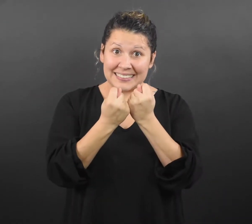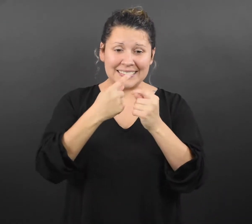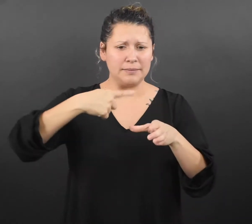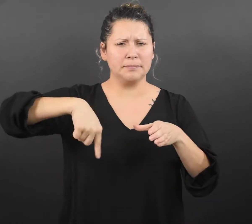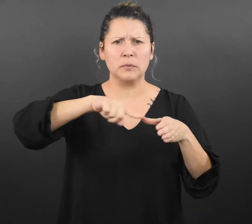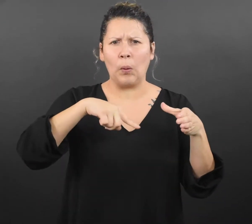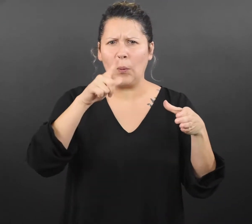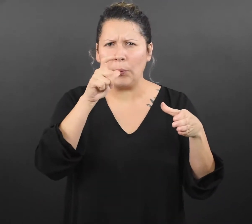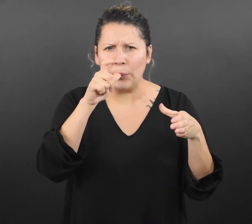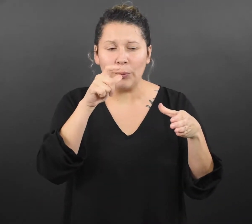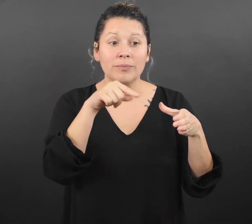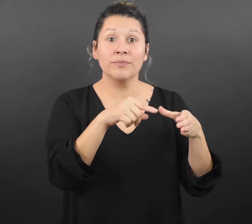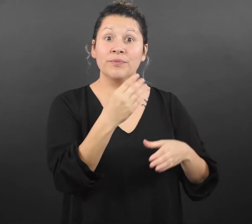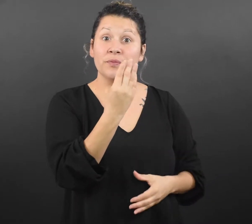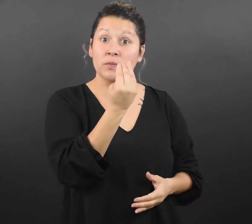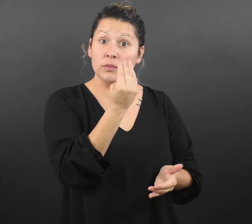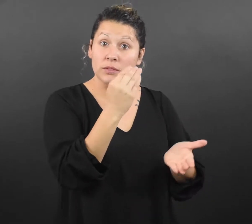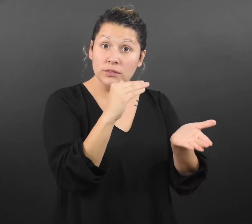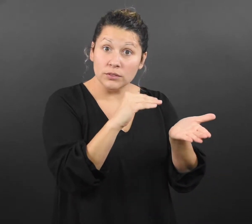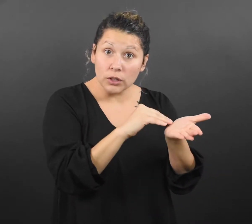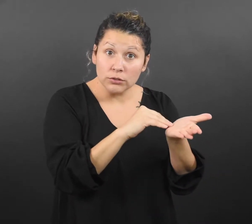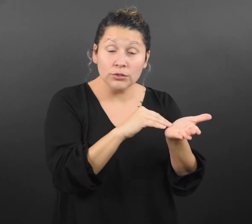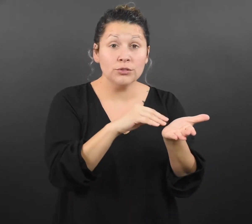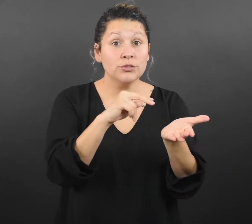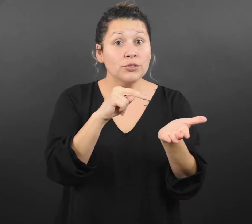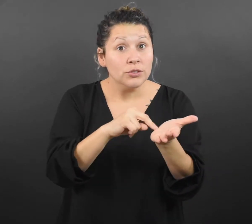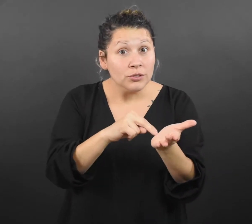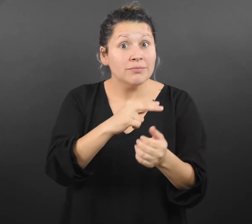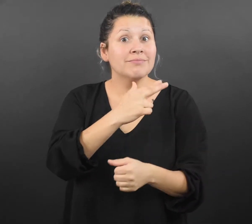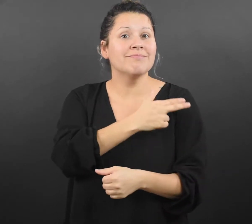A team of 14 doctors, nurses, and hospital staff from the Department